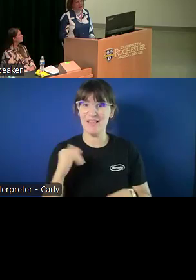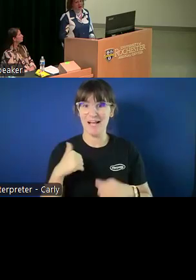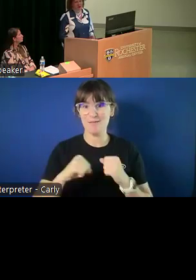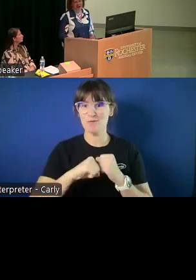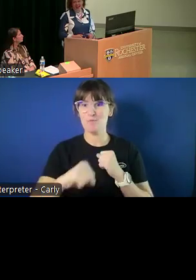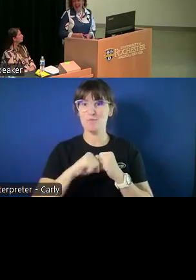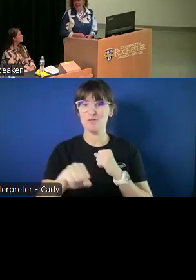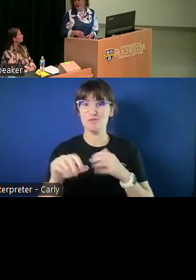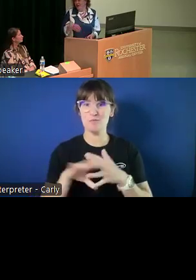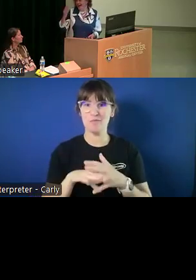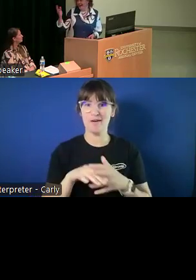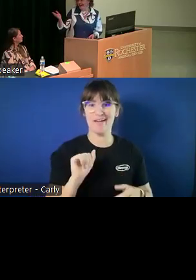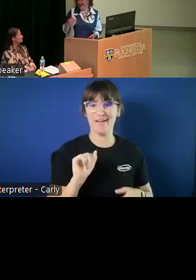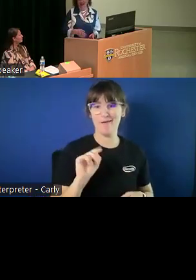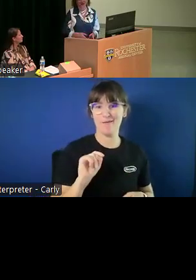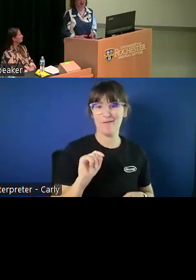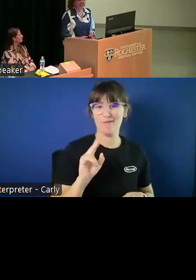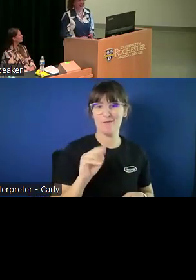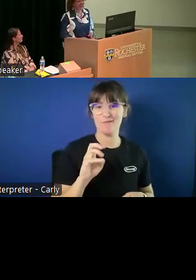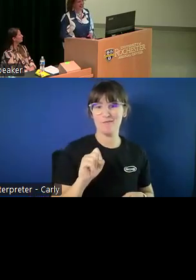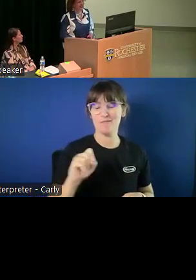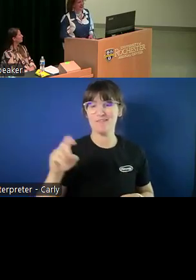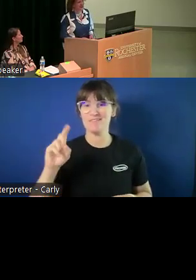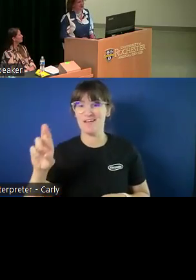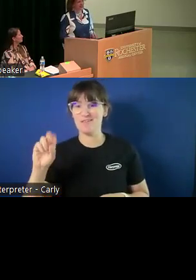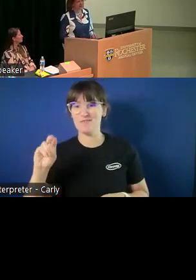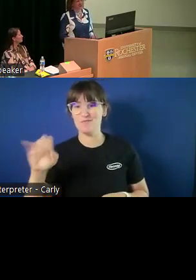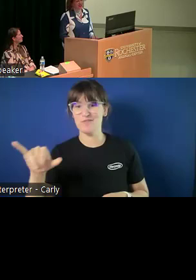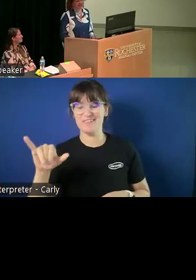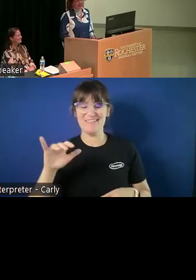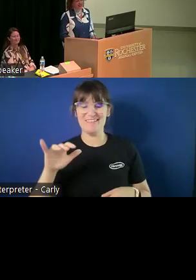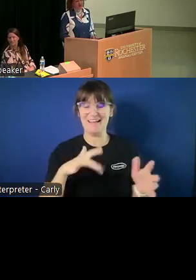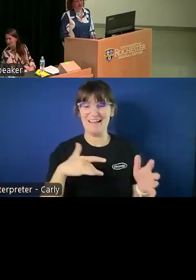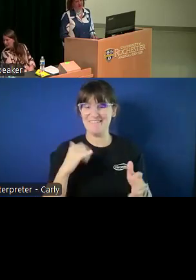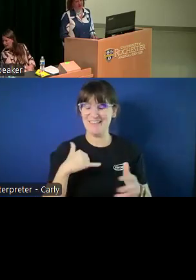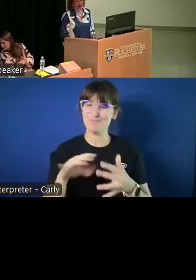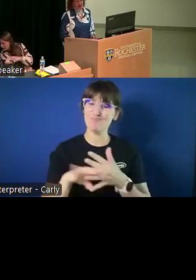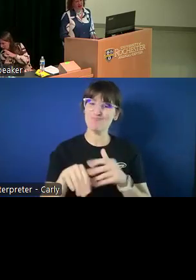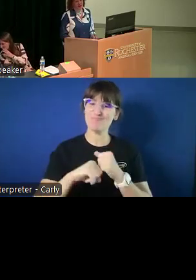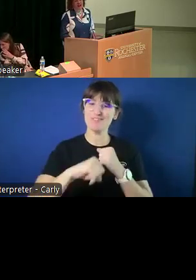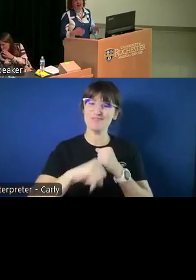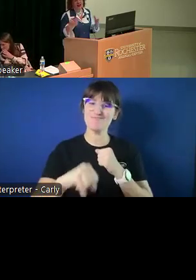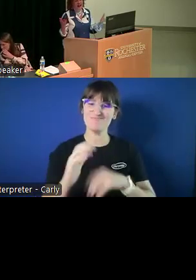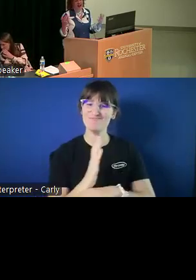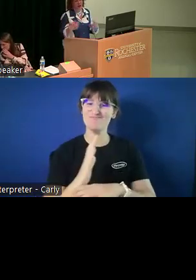Autumn and the great Dr rooney who's going to present to us um right after and I and again